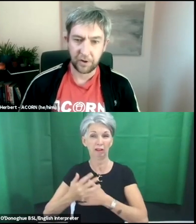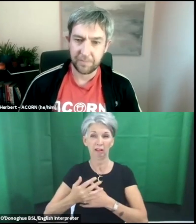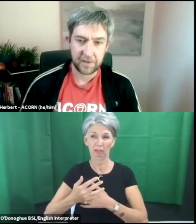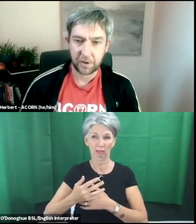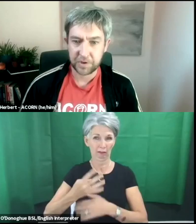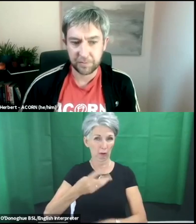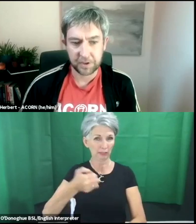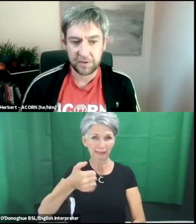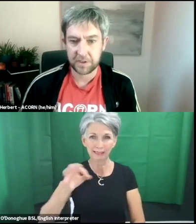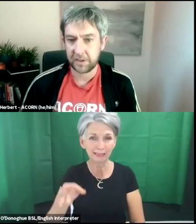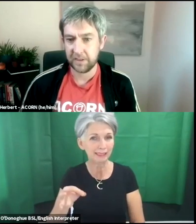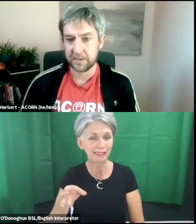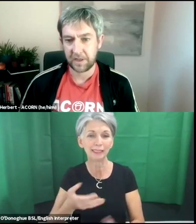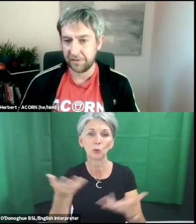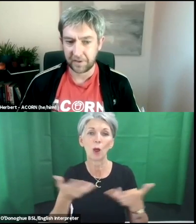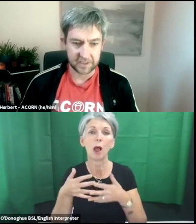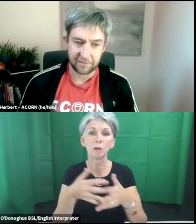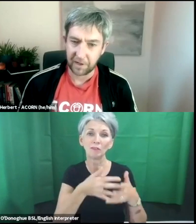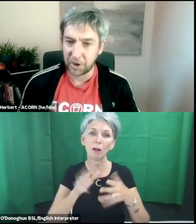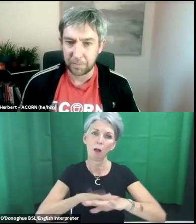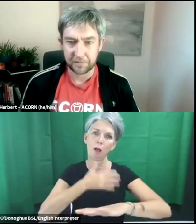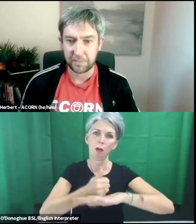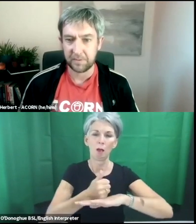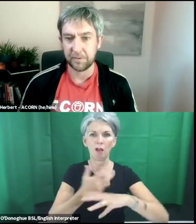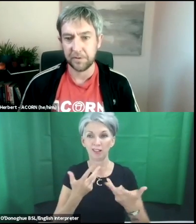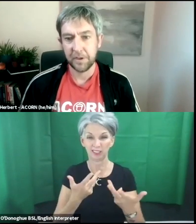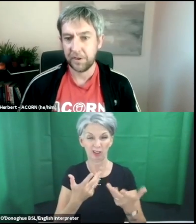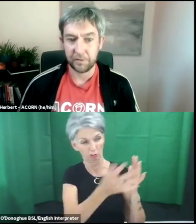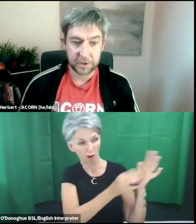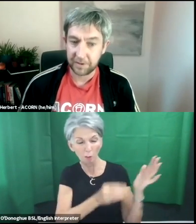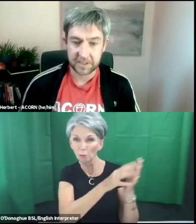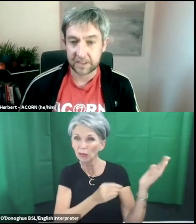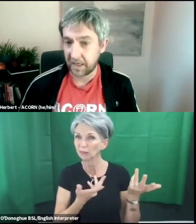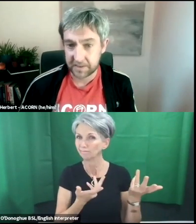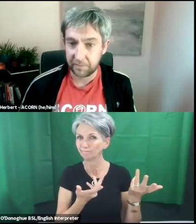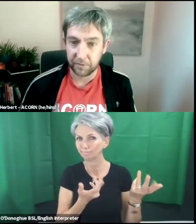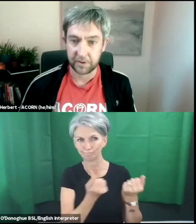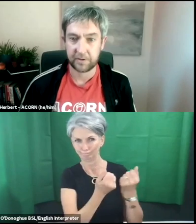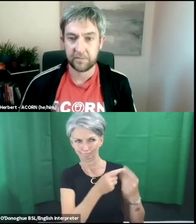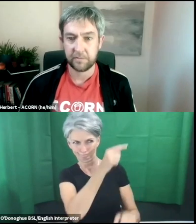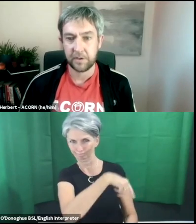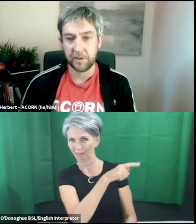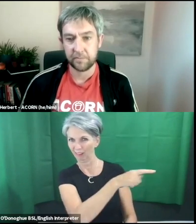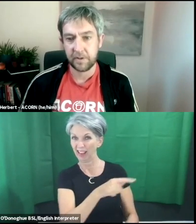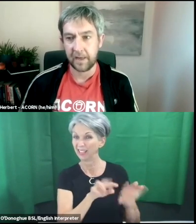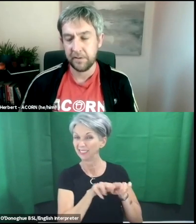And you know, a lot of the methodology that we're using is directly copied from people who were doing this exact same work then.